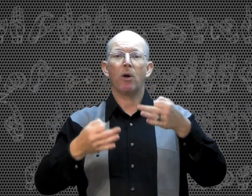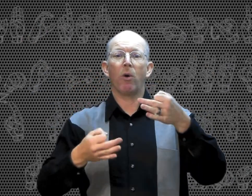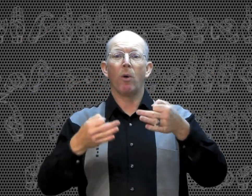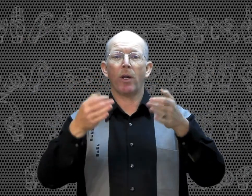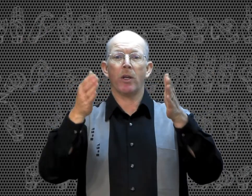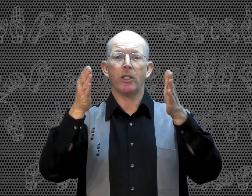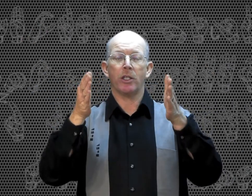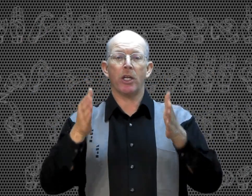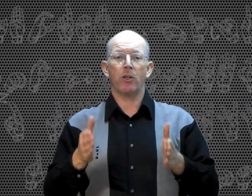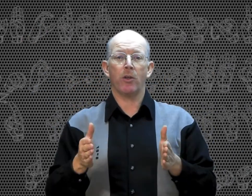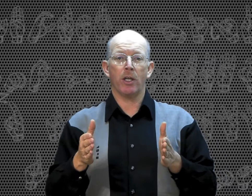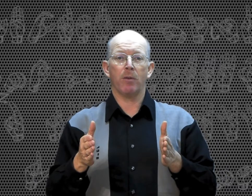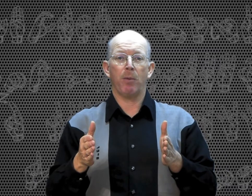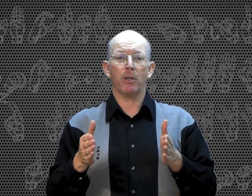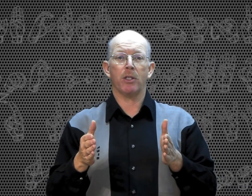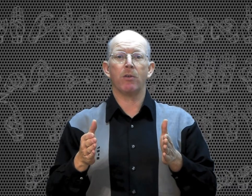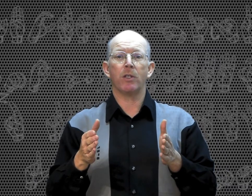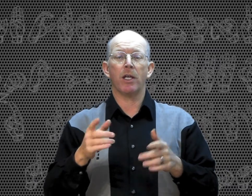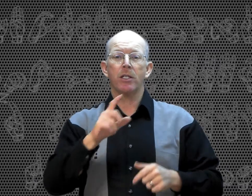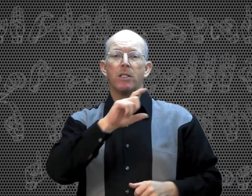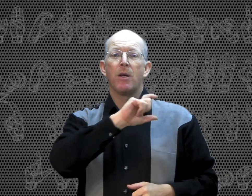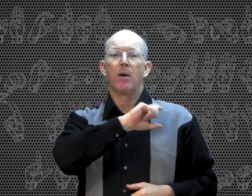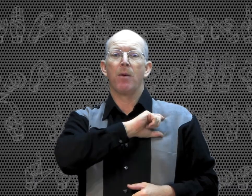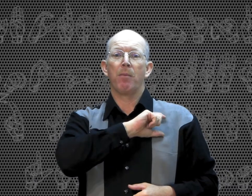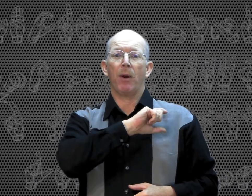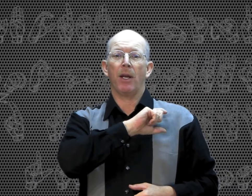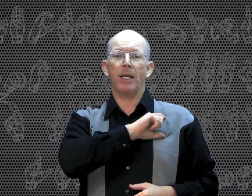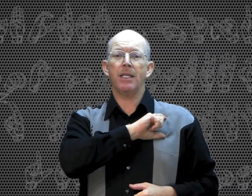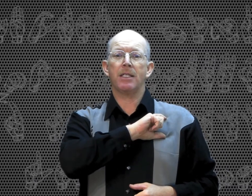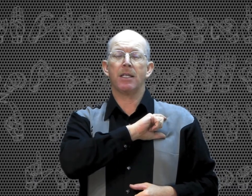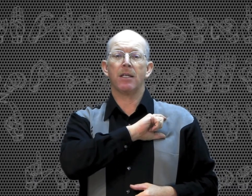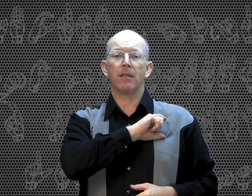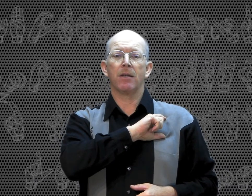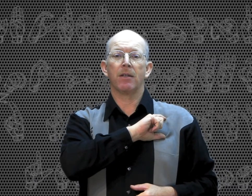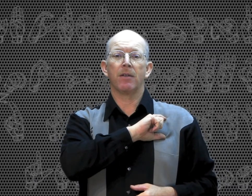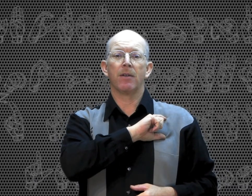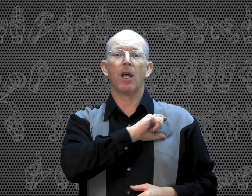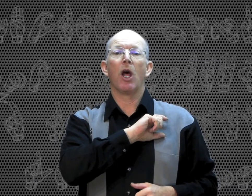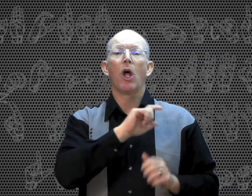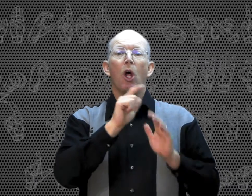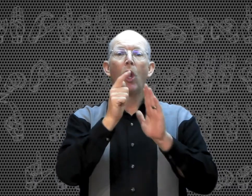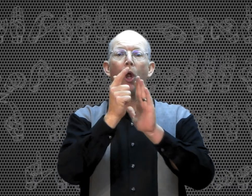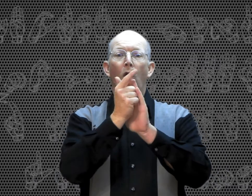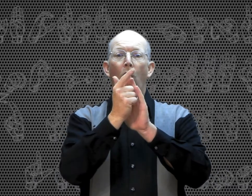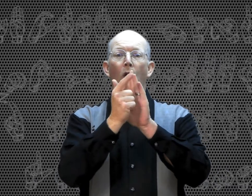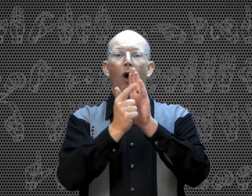JUDGE or you can do the PERSON who JUDGES POLICE